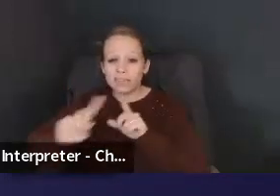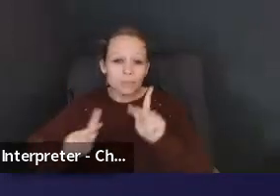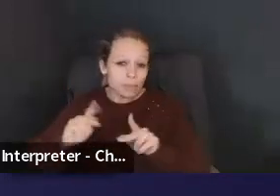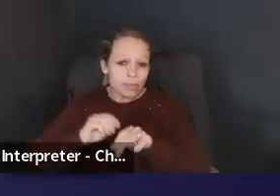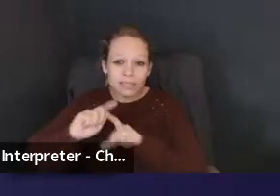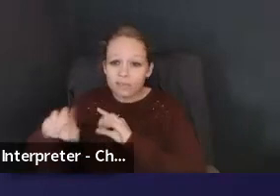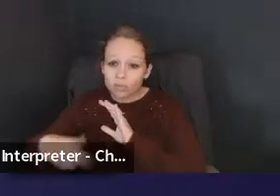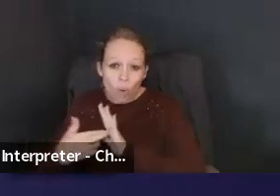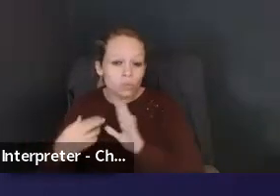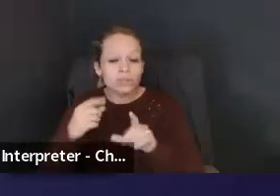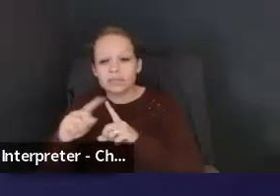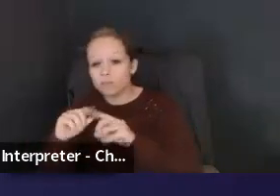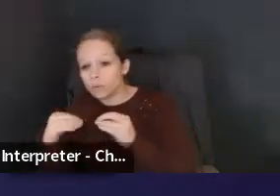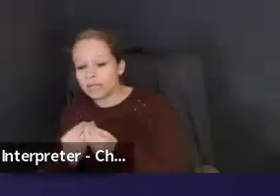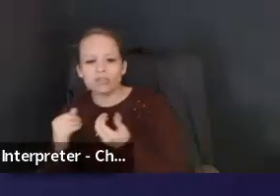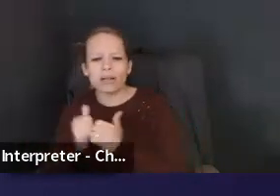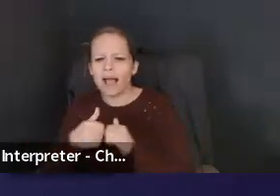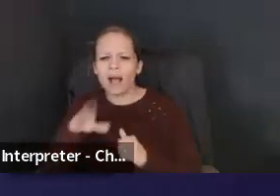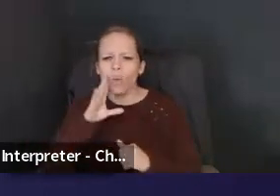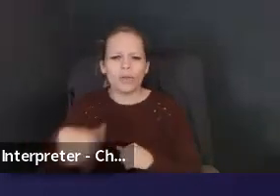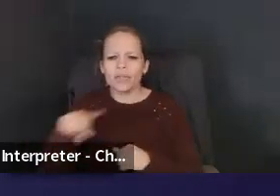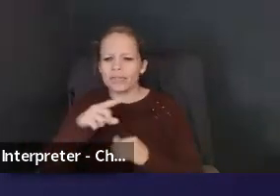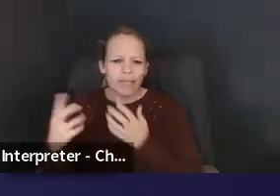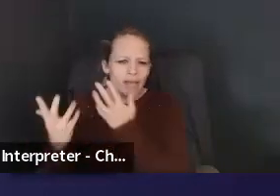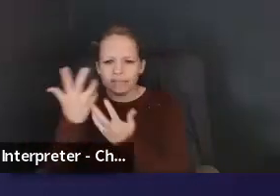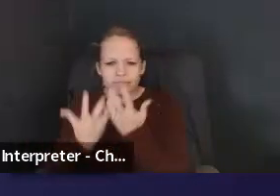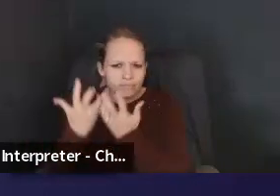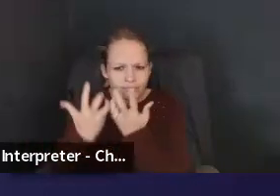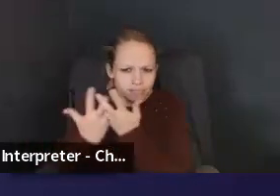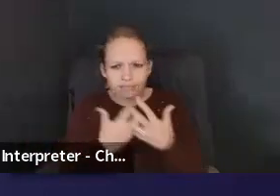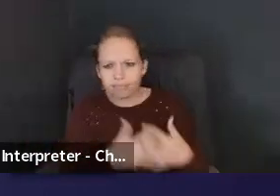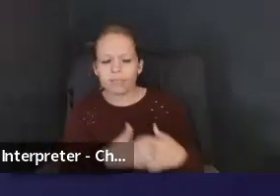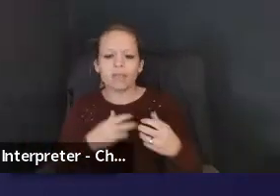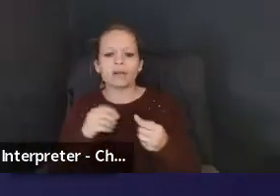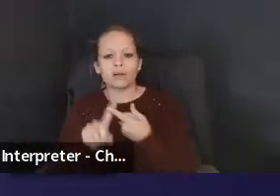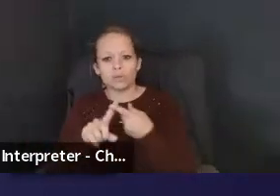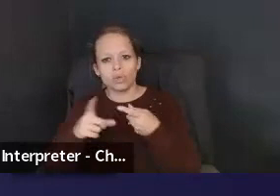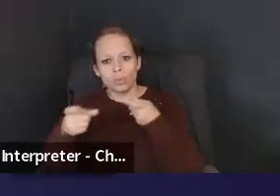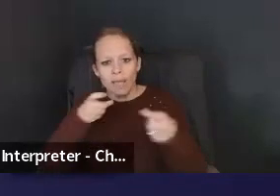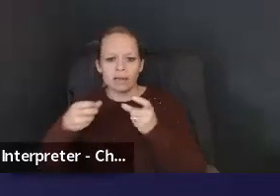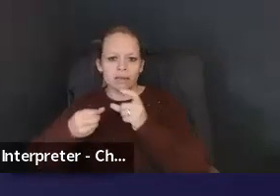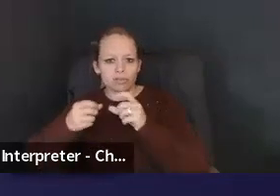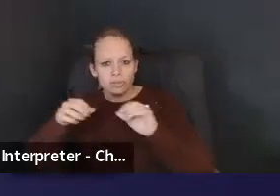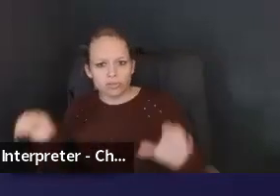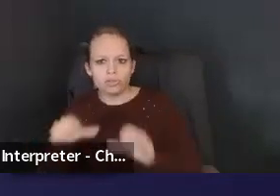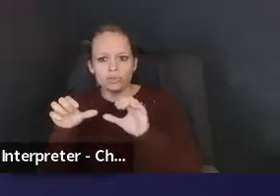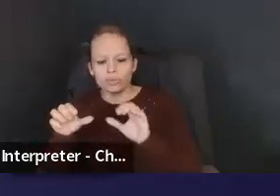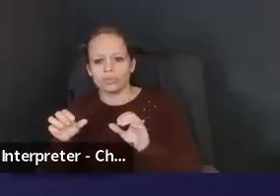different organizations fit together to manage and execute and operate the project. Usually,